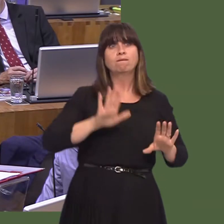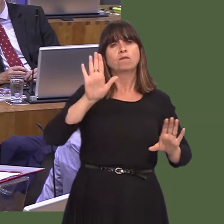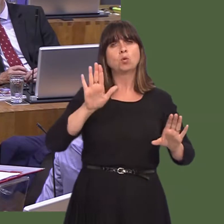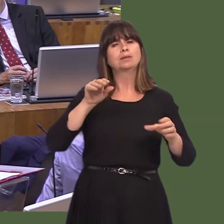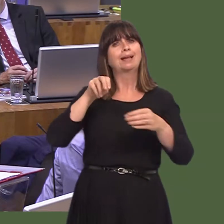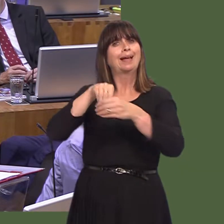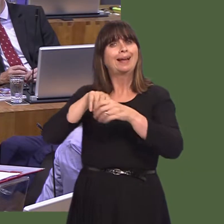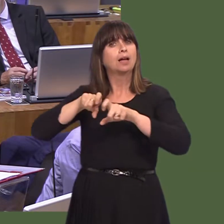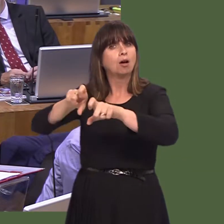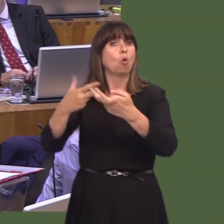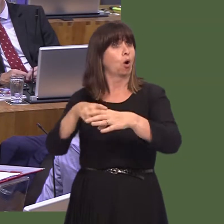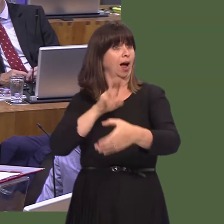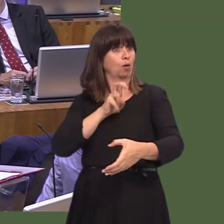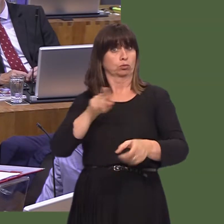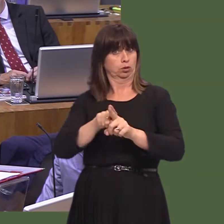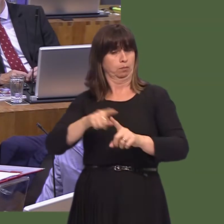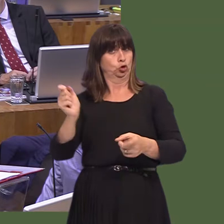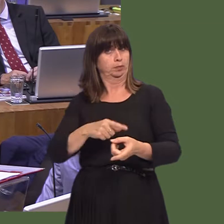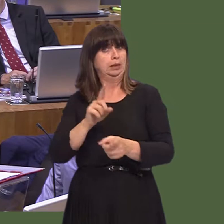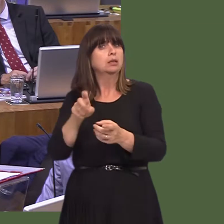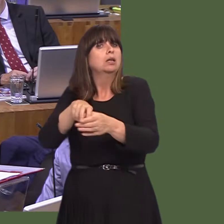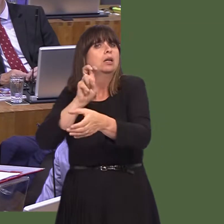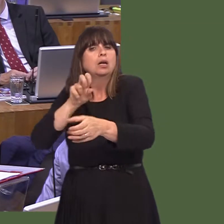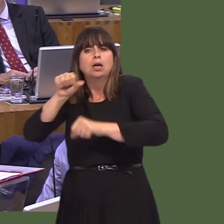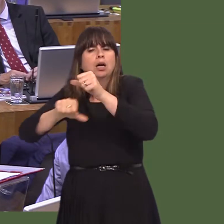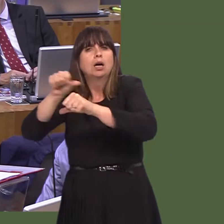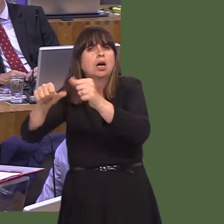But it seems to me that the first port of call is for the Parliaments of the UK to examine